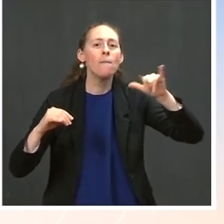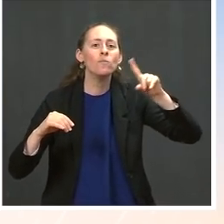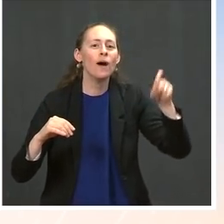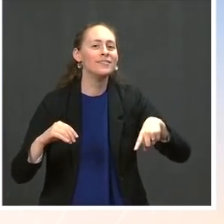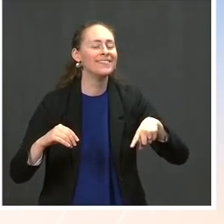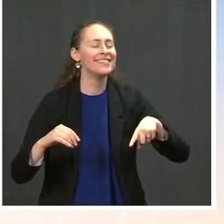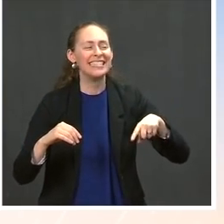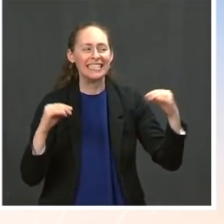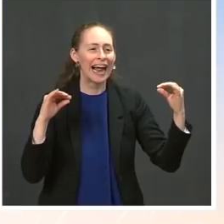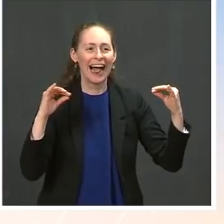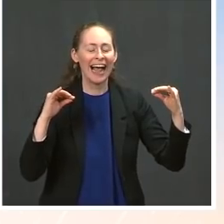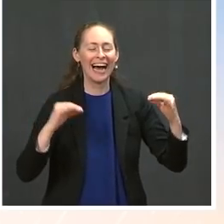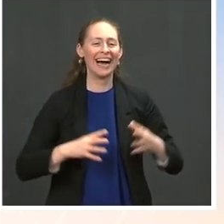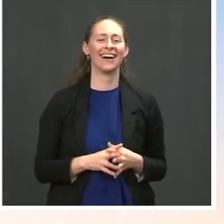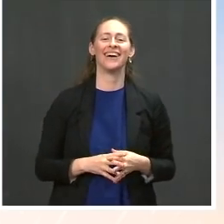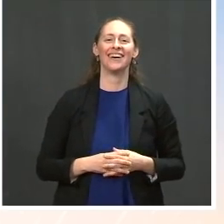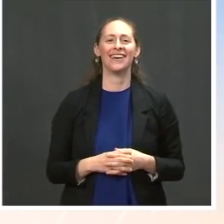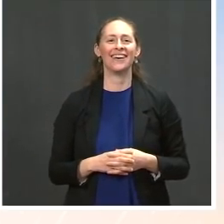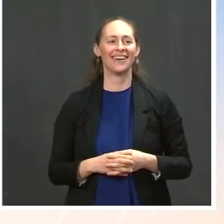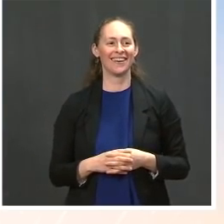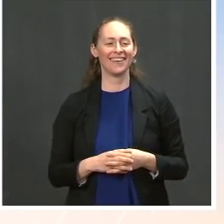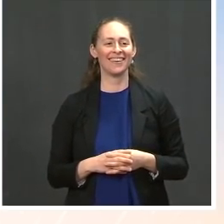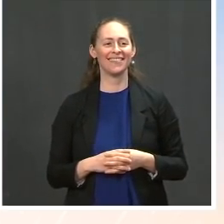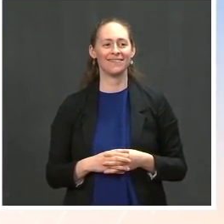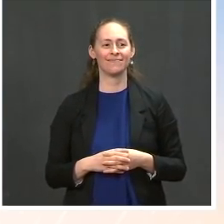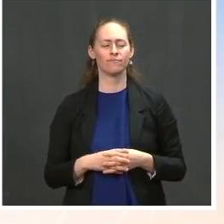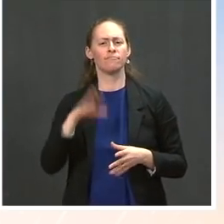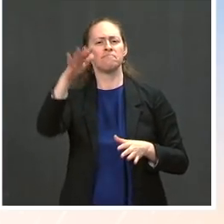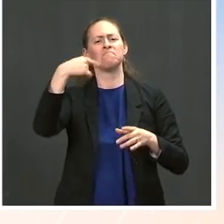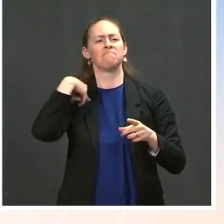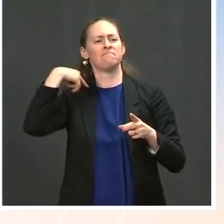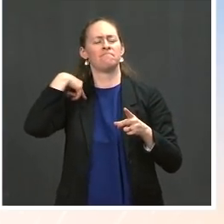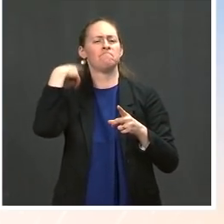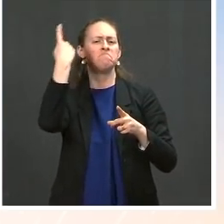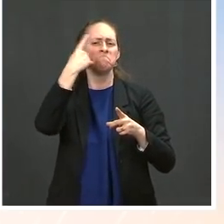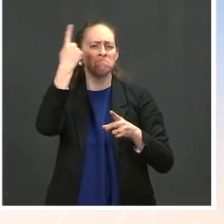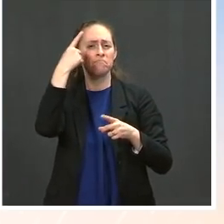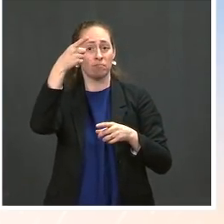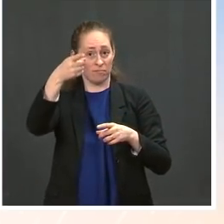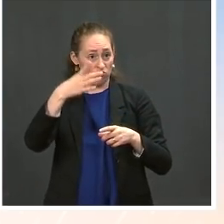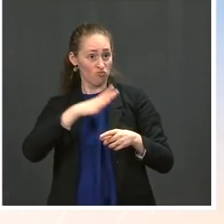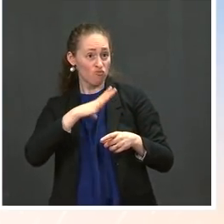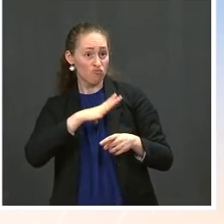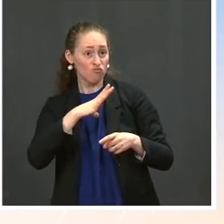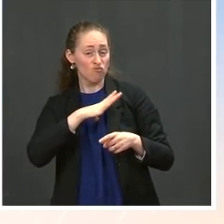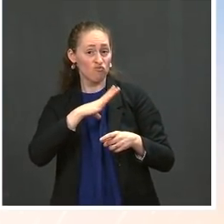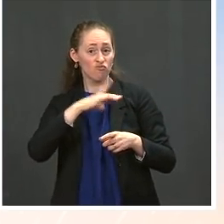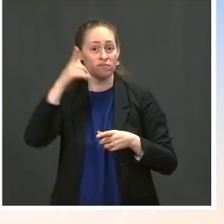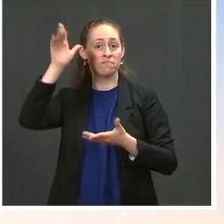so you would be willing to lower the corporate tax rate in exchange for maybe closing additional loopholes?